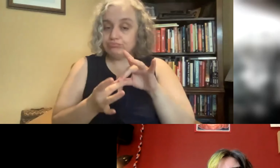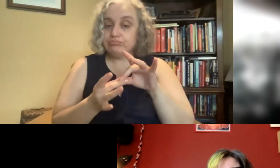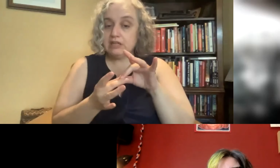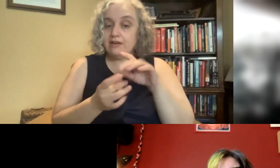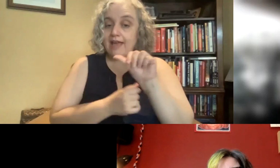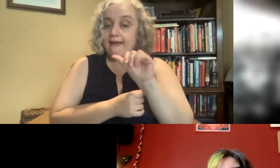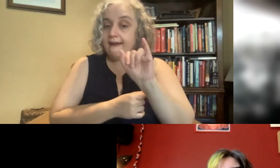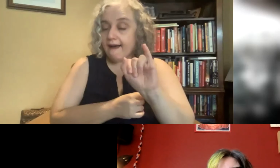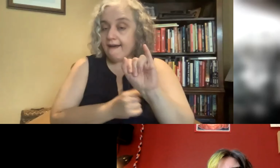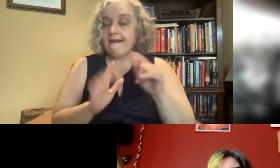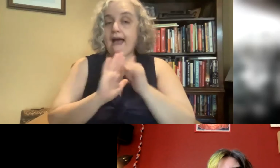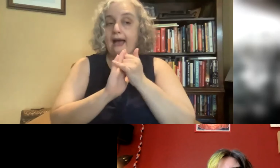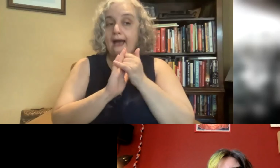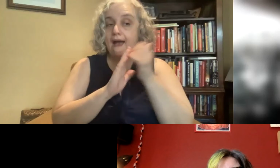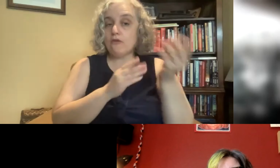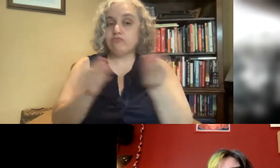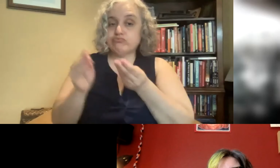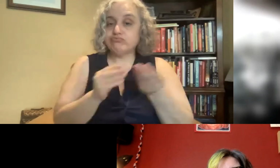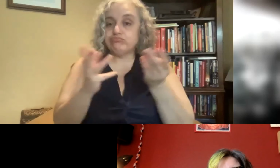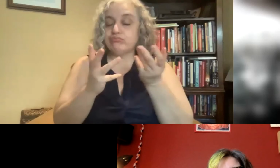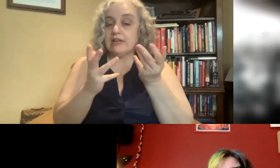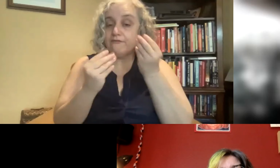how data flows can get polluted.